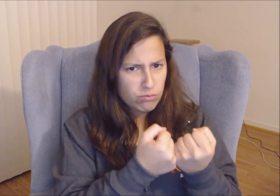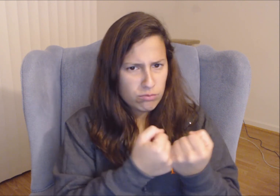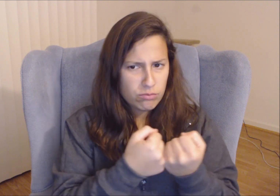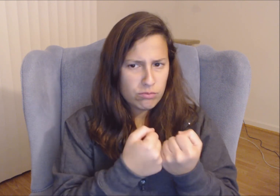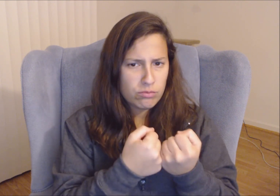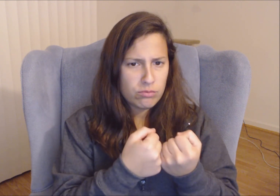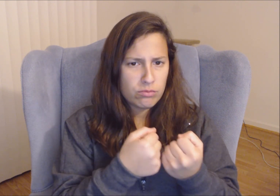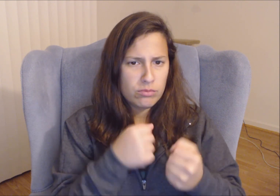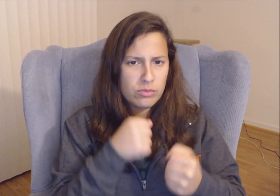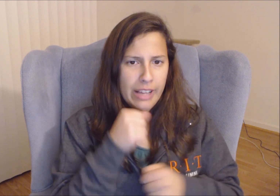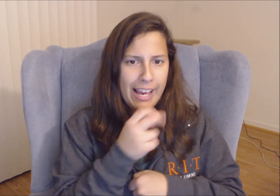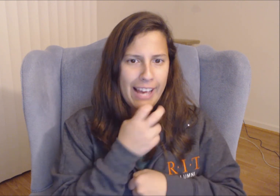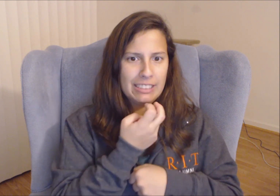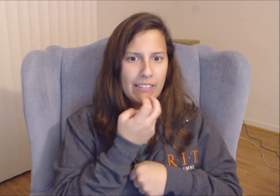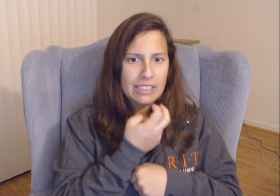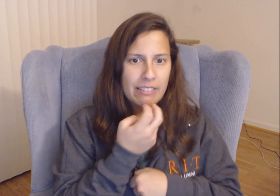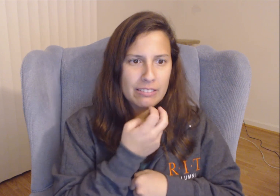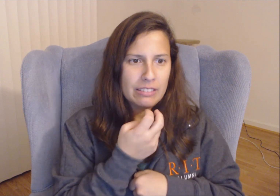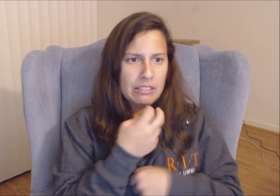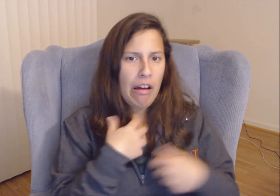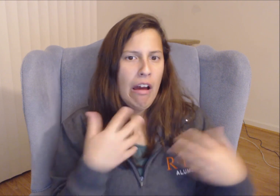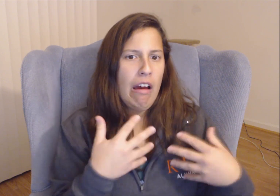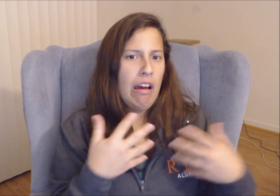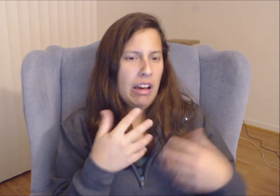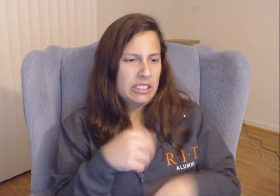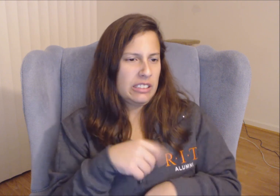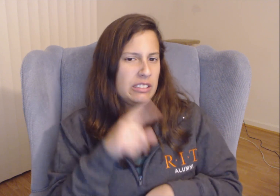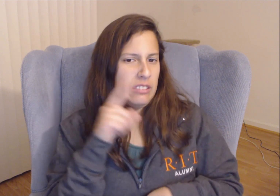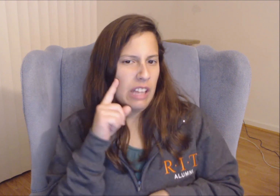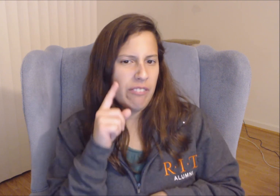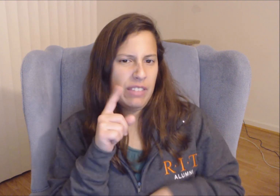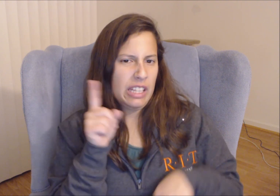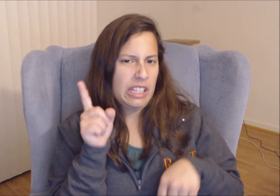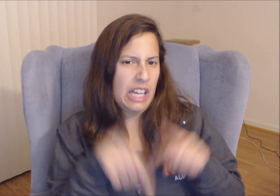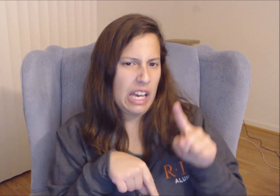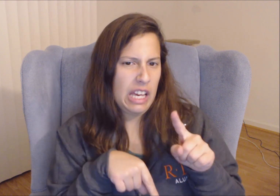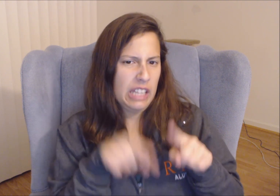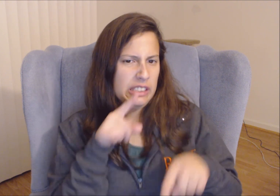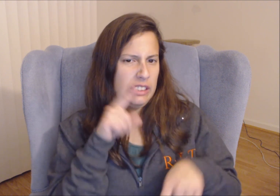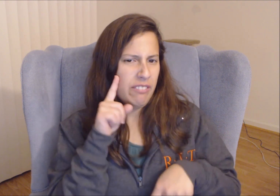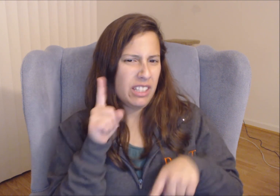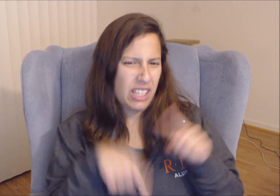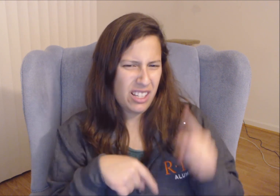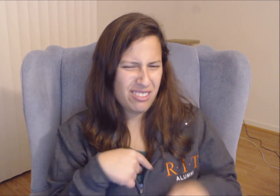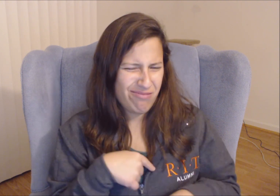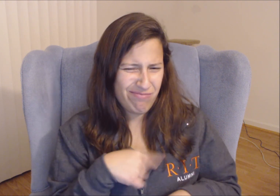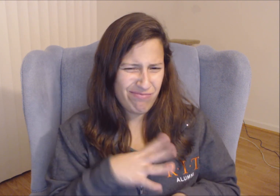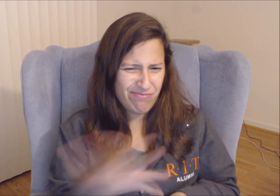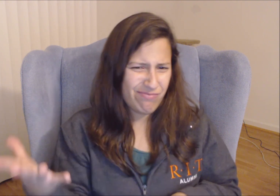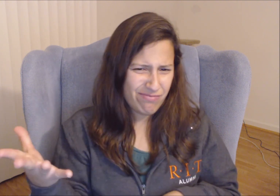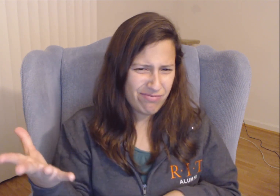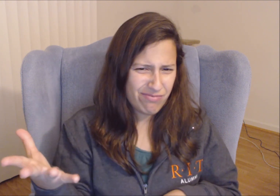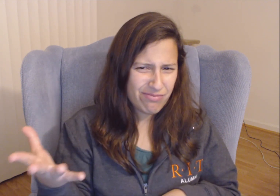Not all of time oral speaking 24/7. and being afraid about "deaf can't" "Deaf can't" I detest it.